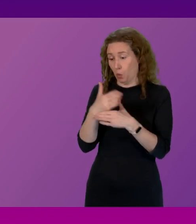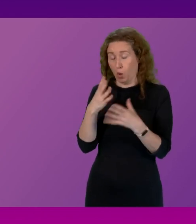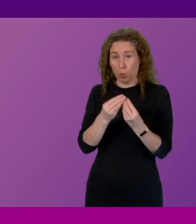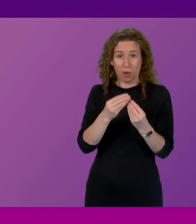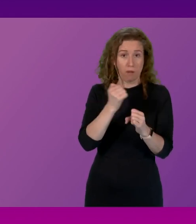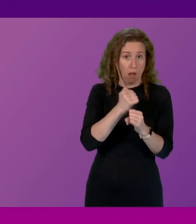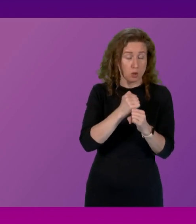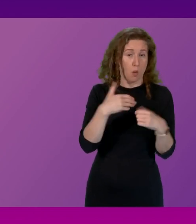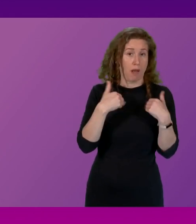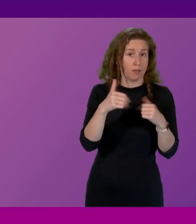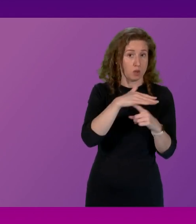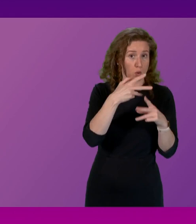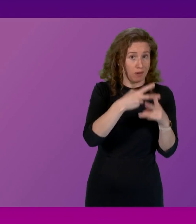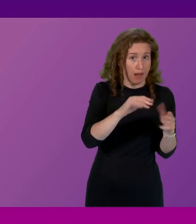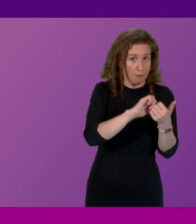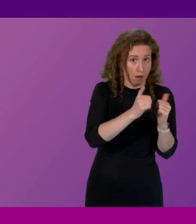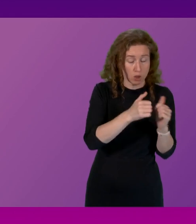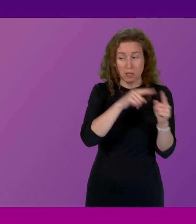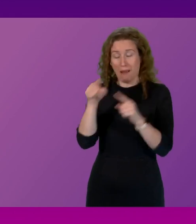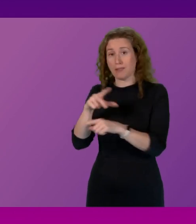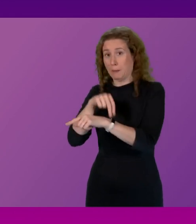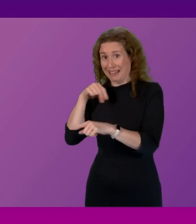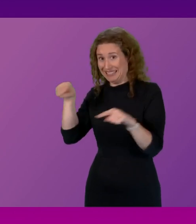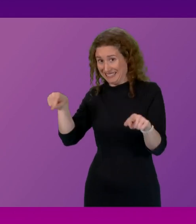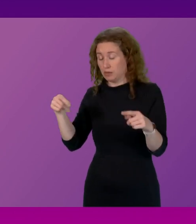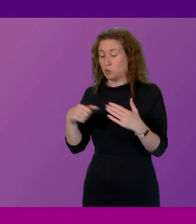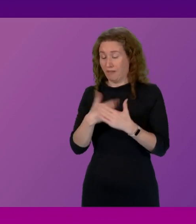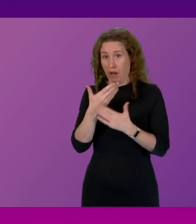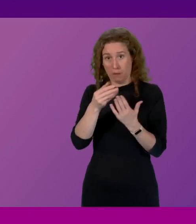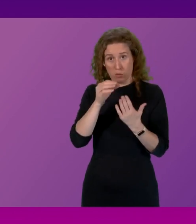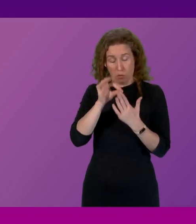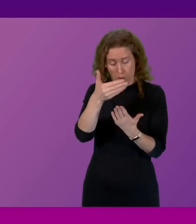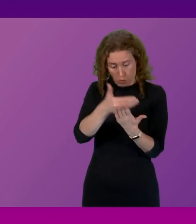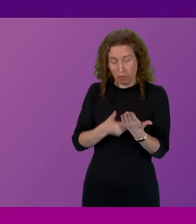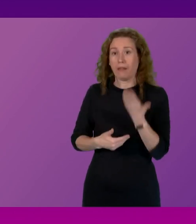partnership and Police Scotland to develop the proposal that was then submitted to the Lord Advocate.